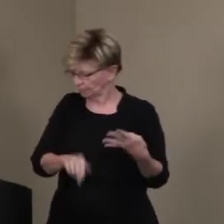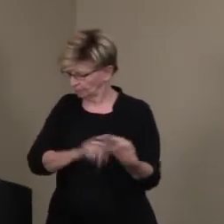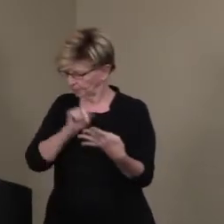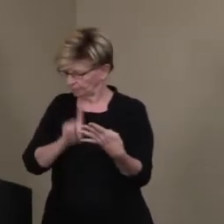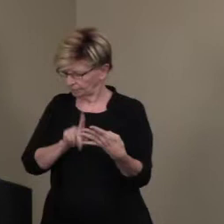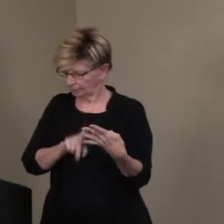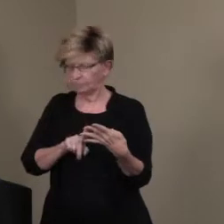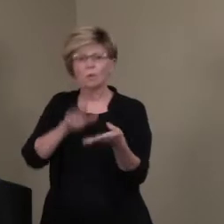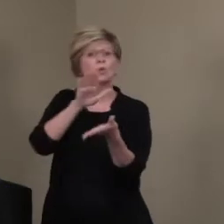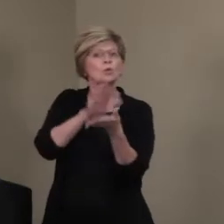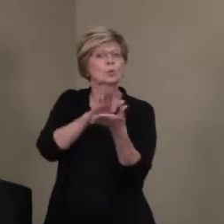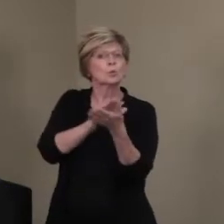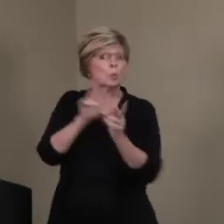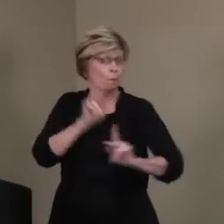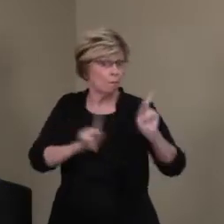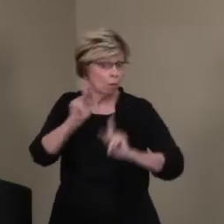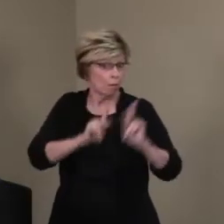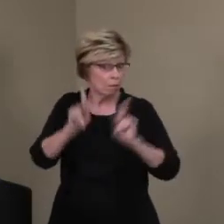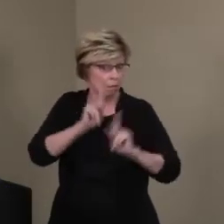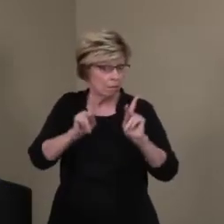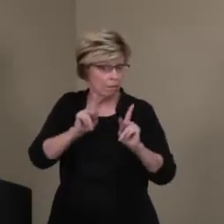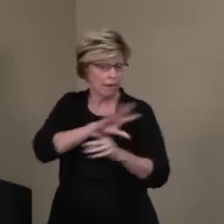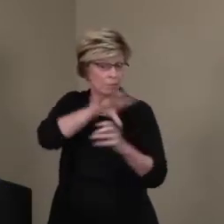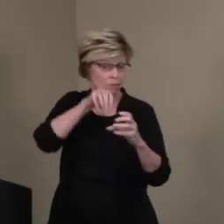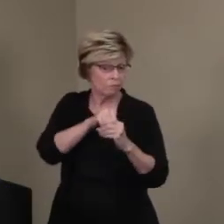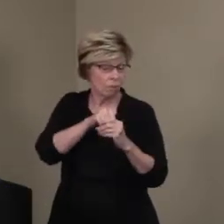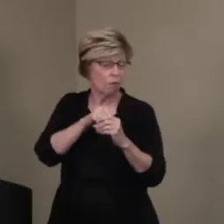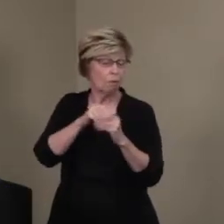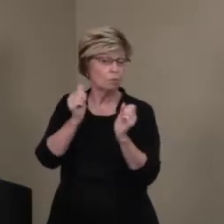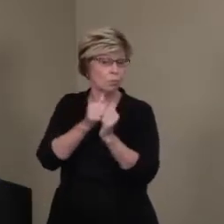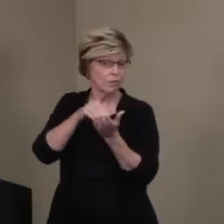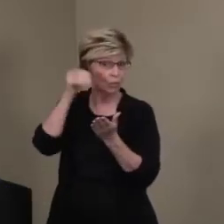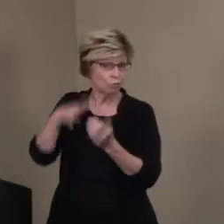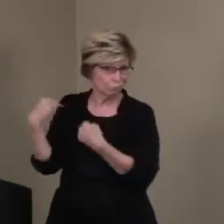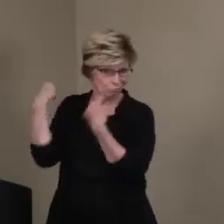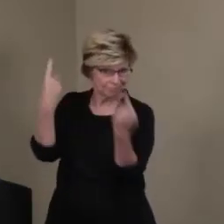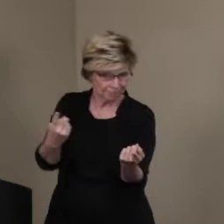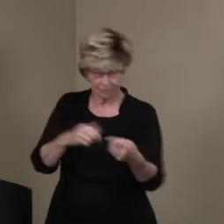have the parents or caregivers we also have administration and school people